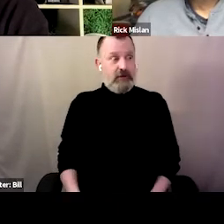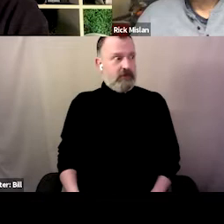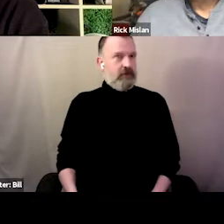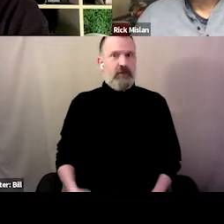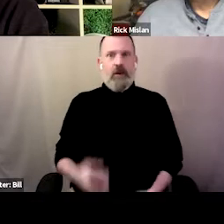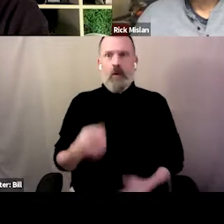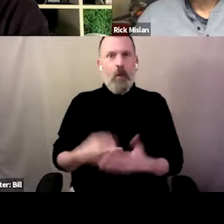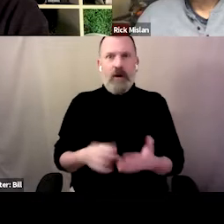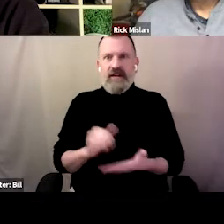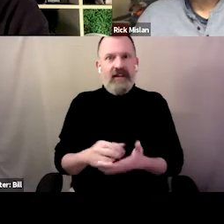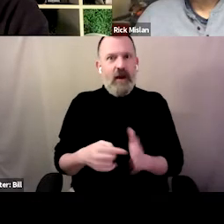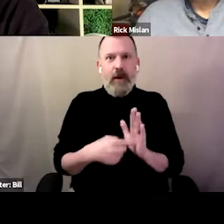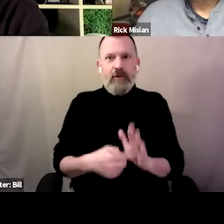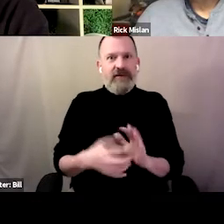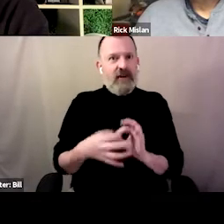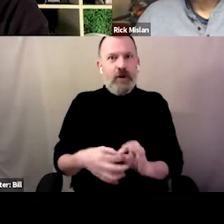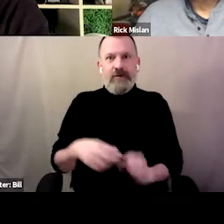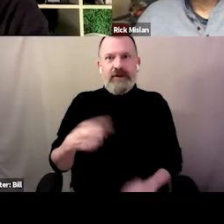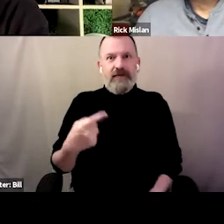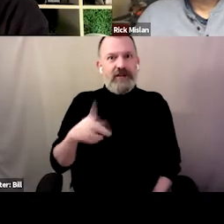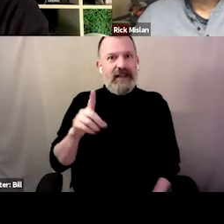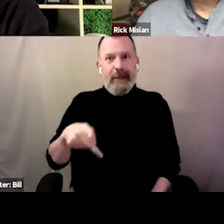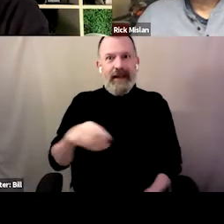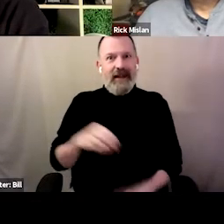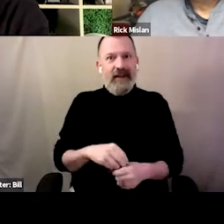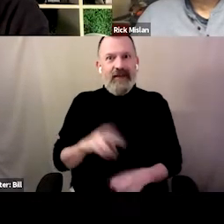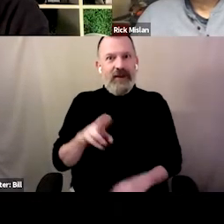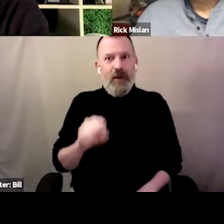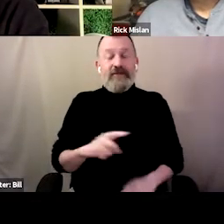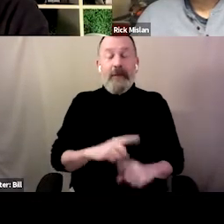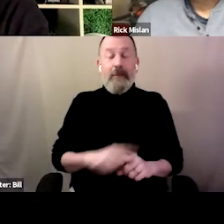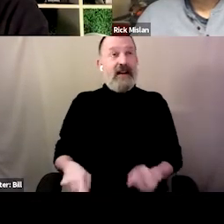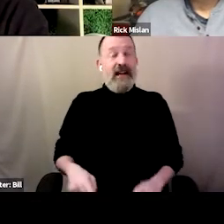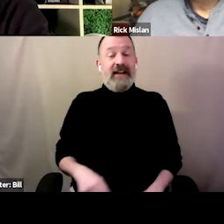in terms of GDP flowing in the United States, but is a double digit percentage, right.